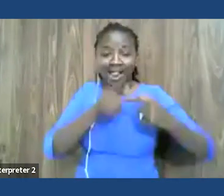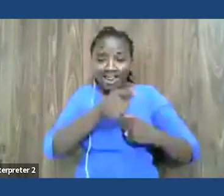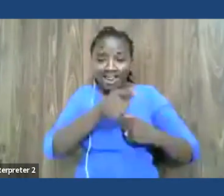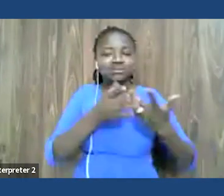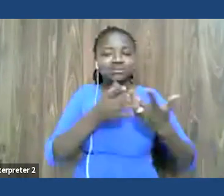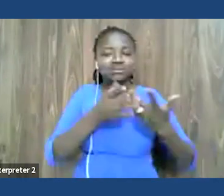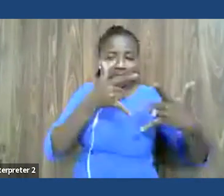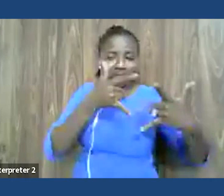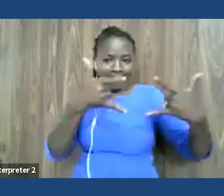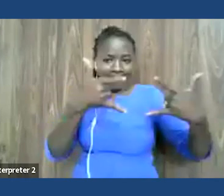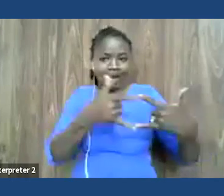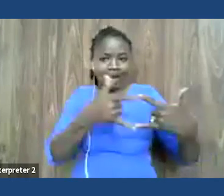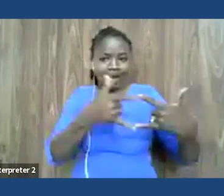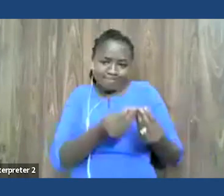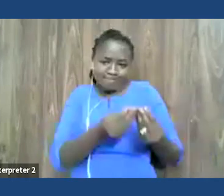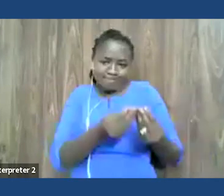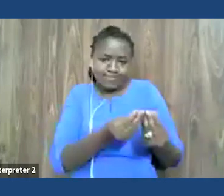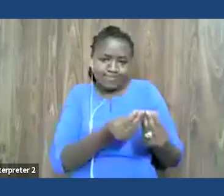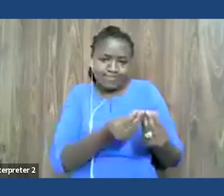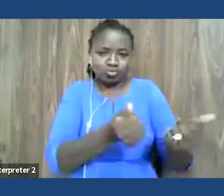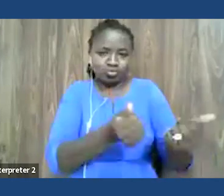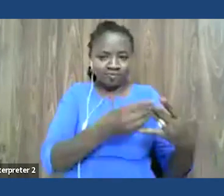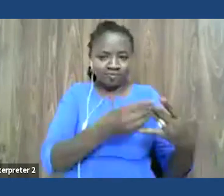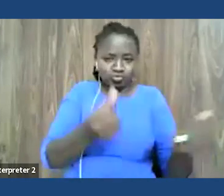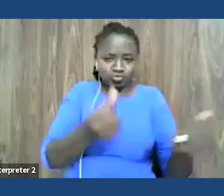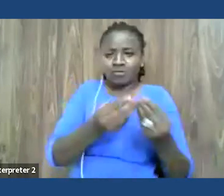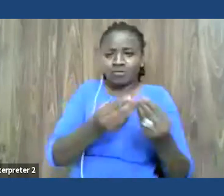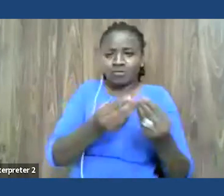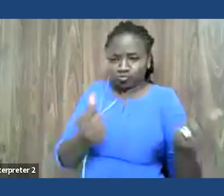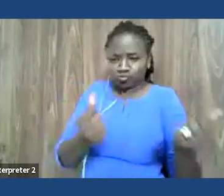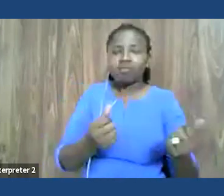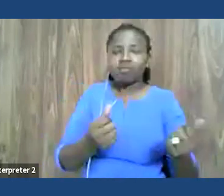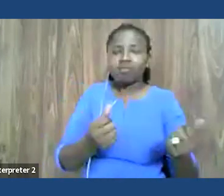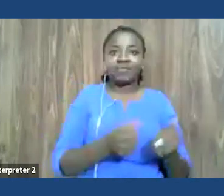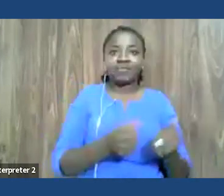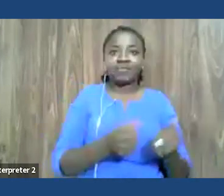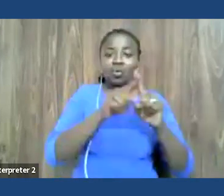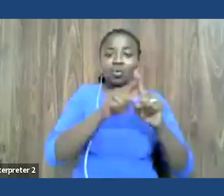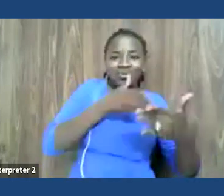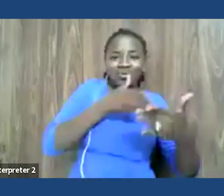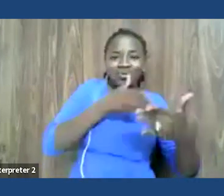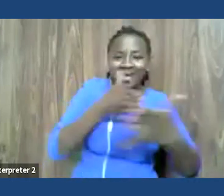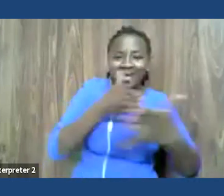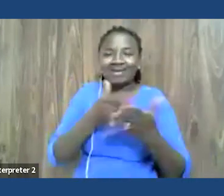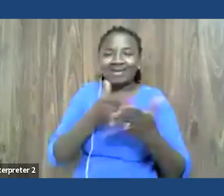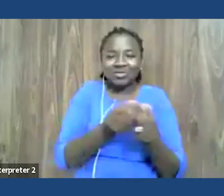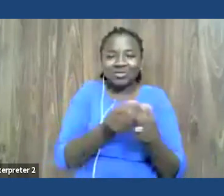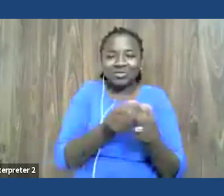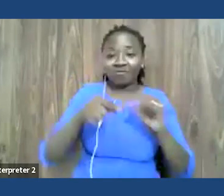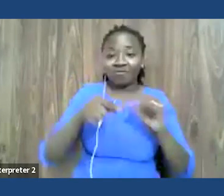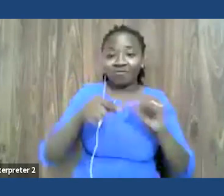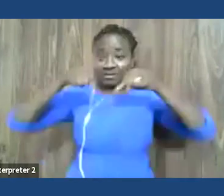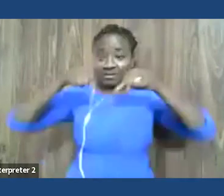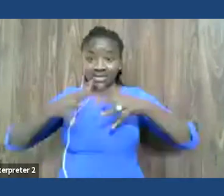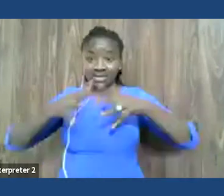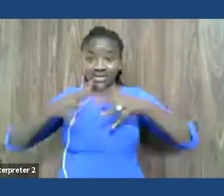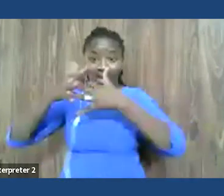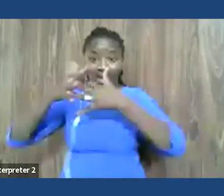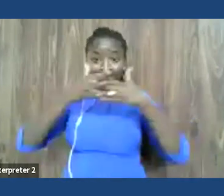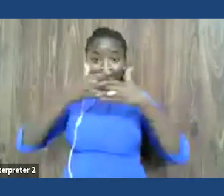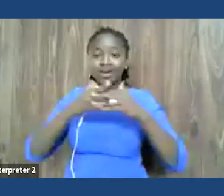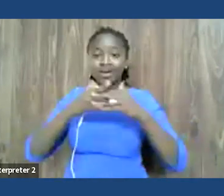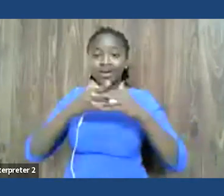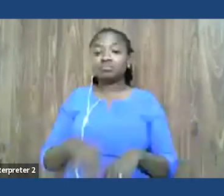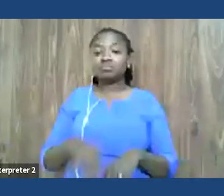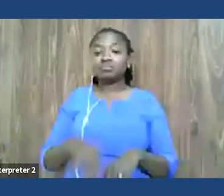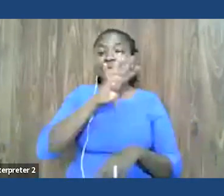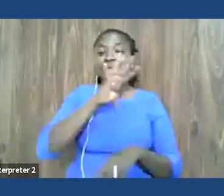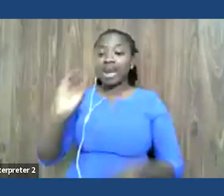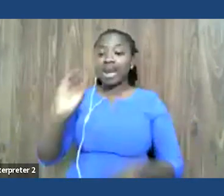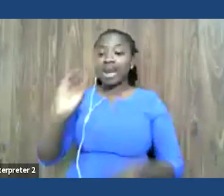addressed and large here in the United States, 90% of adults 50 plus now carry a smart phone.